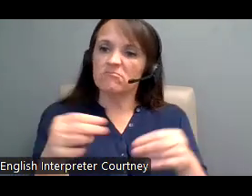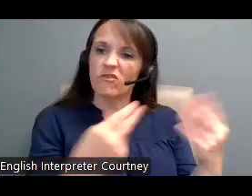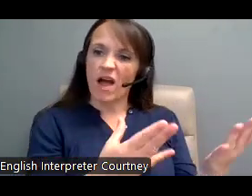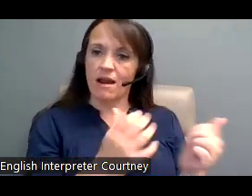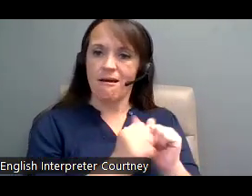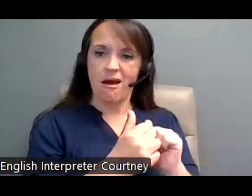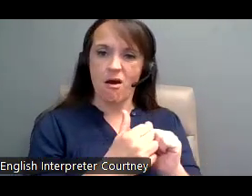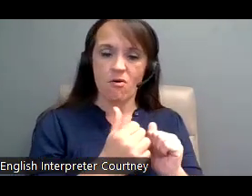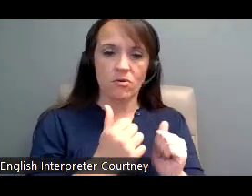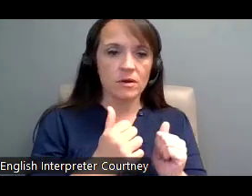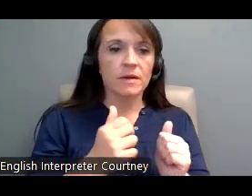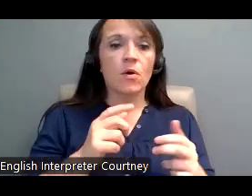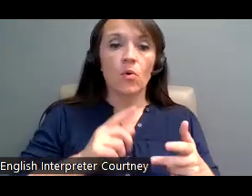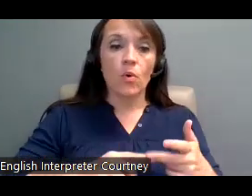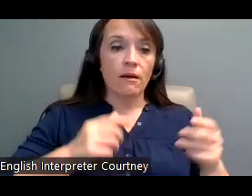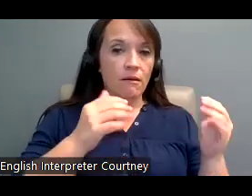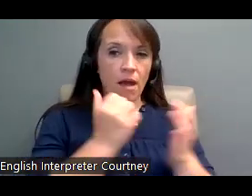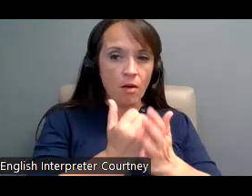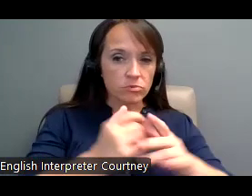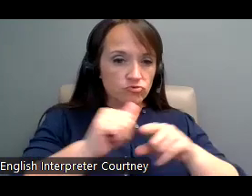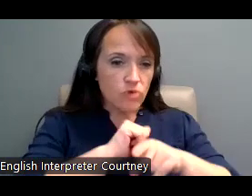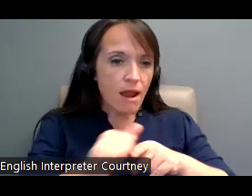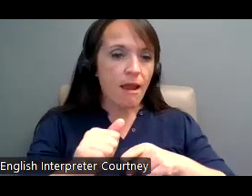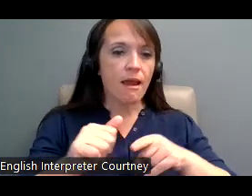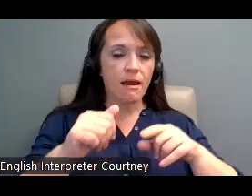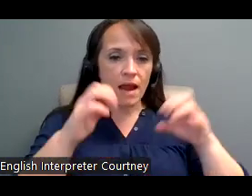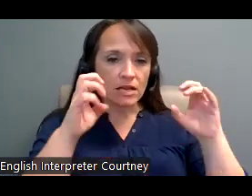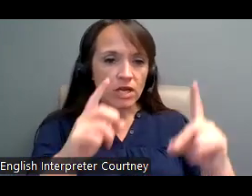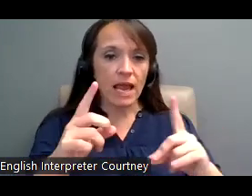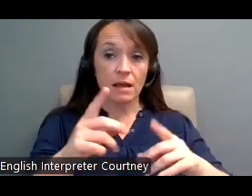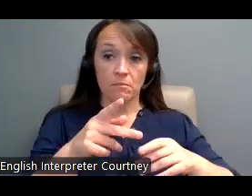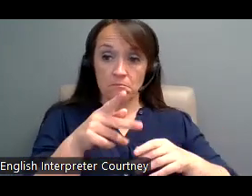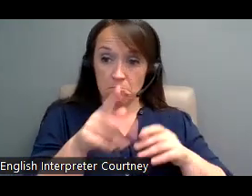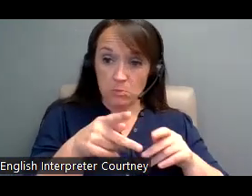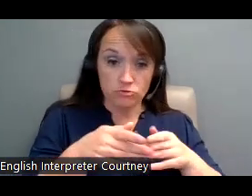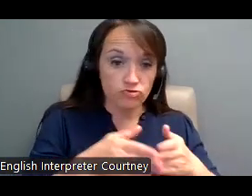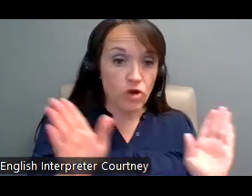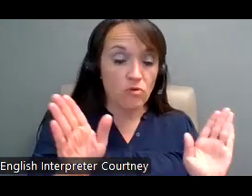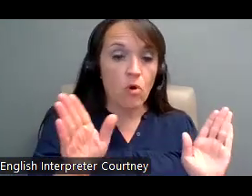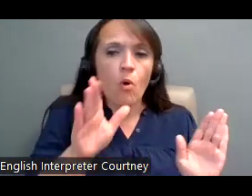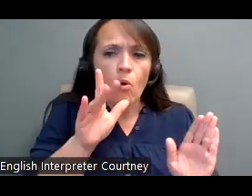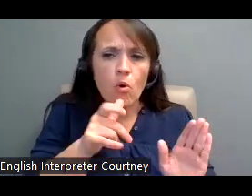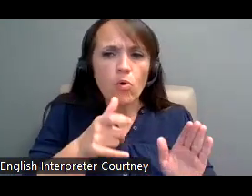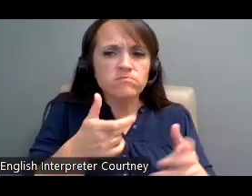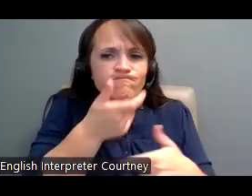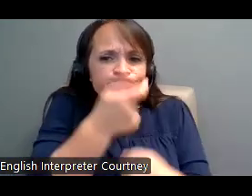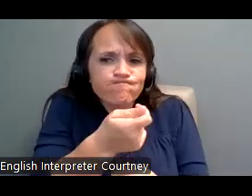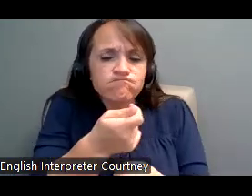individuals, clients, the public, particularly policymakers about the law and rights of